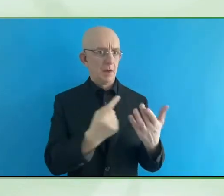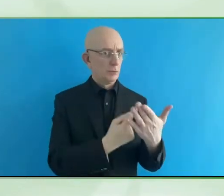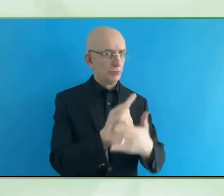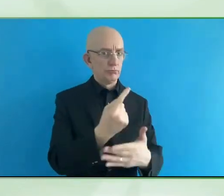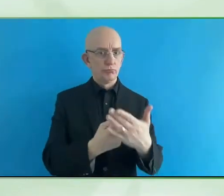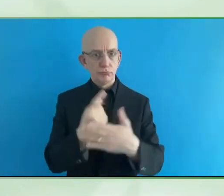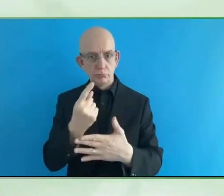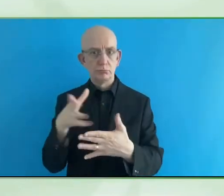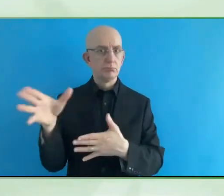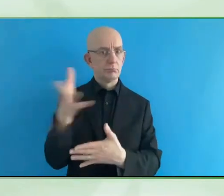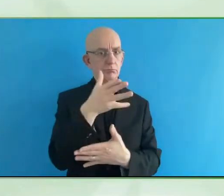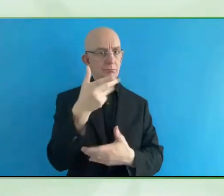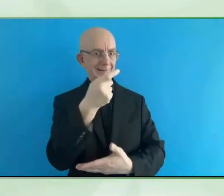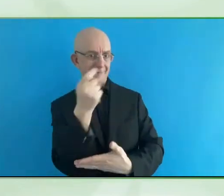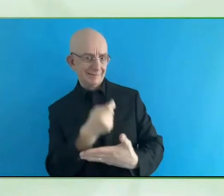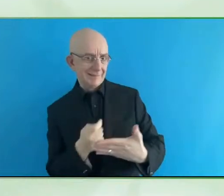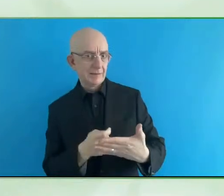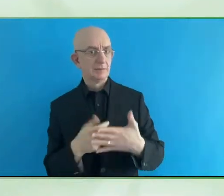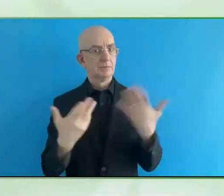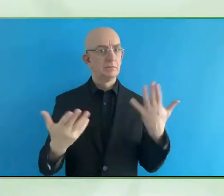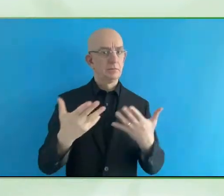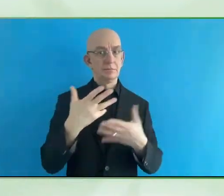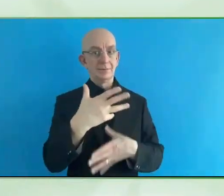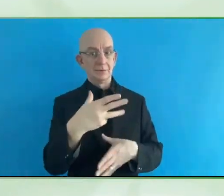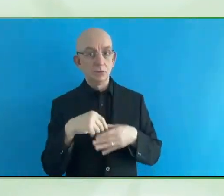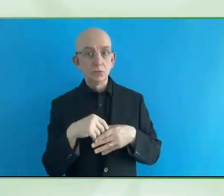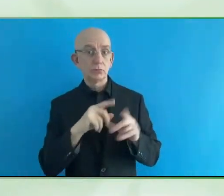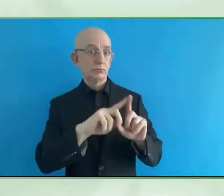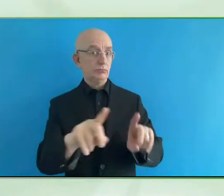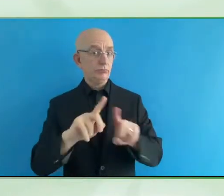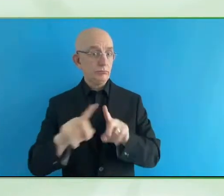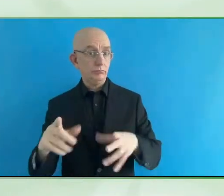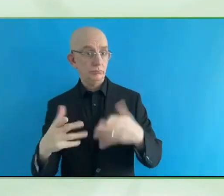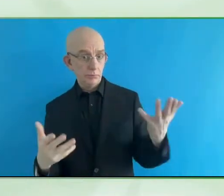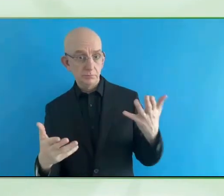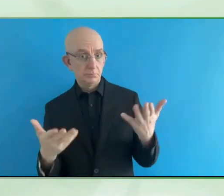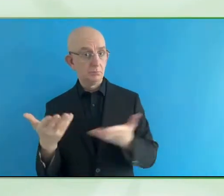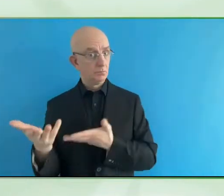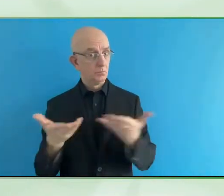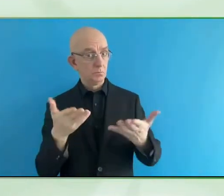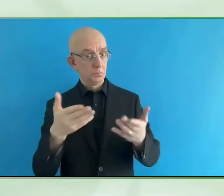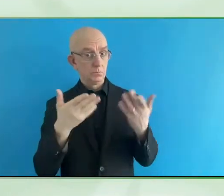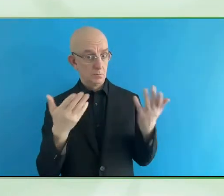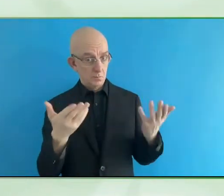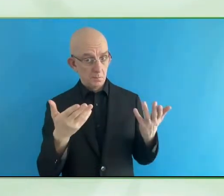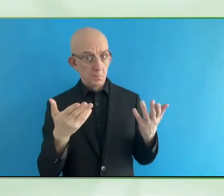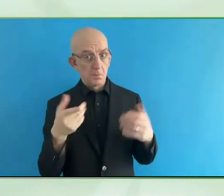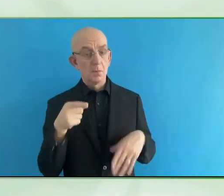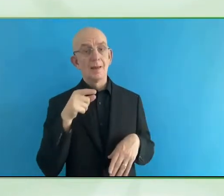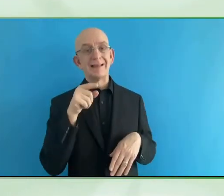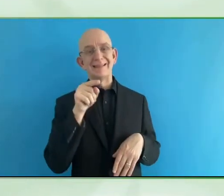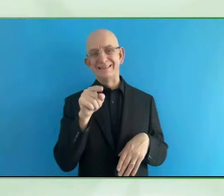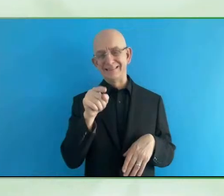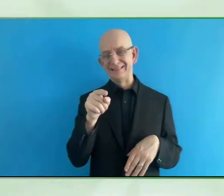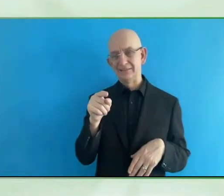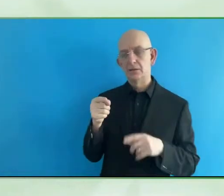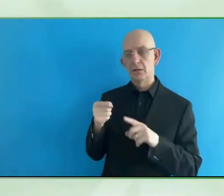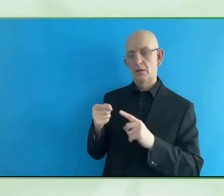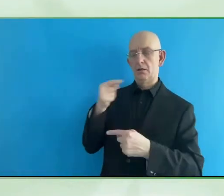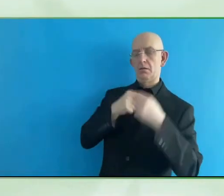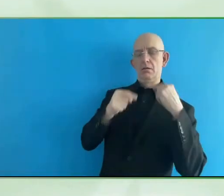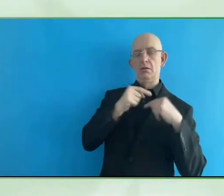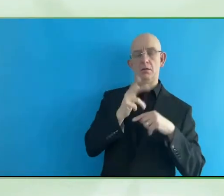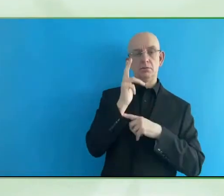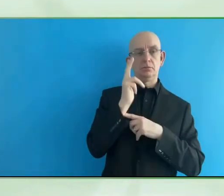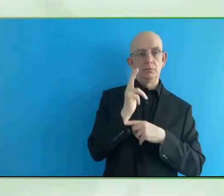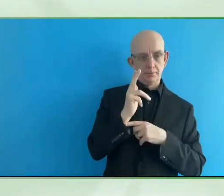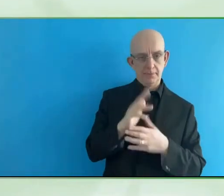And I believe, you don't respond to blackmail and jealousy.